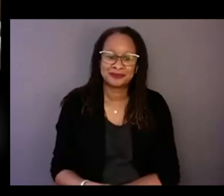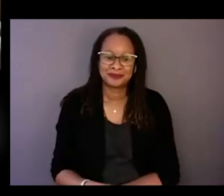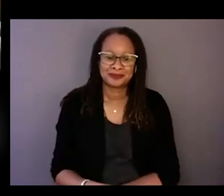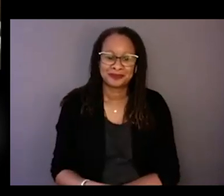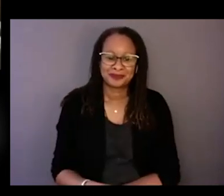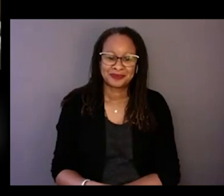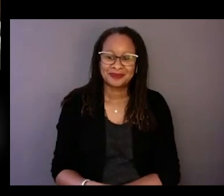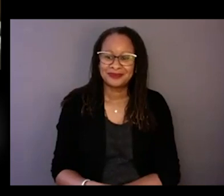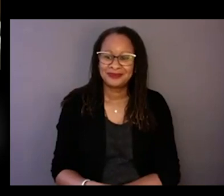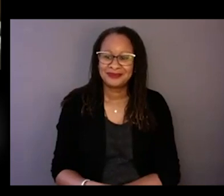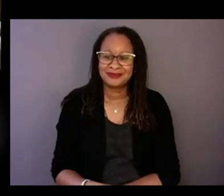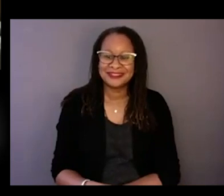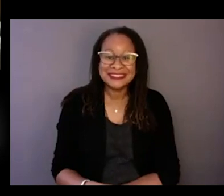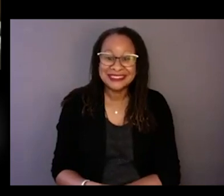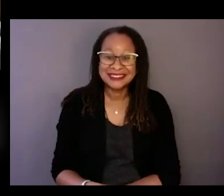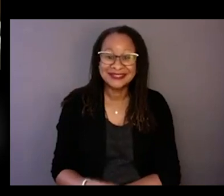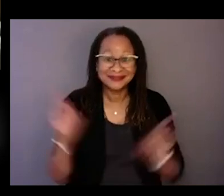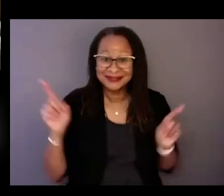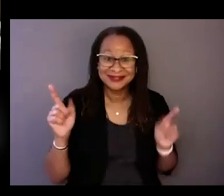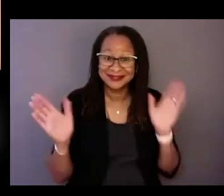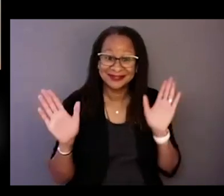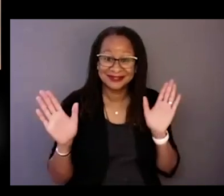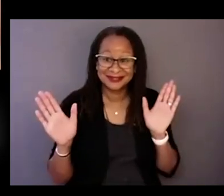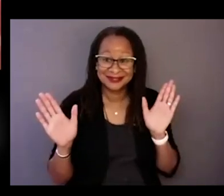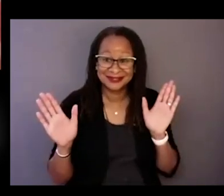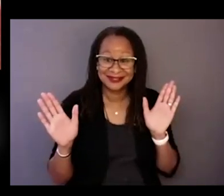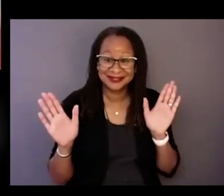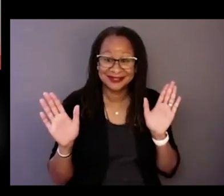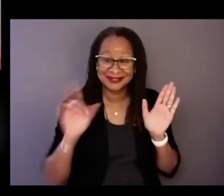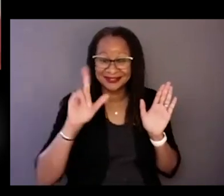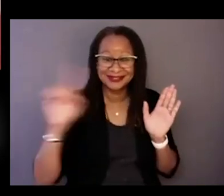I'll just jump in 'cause that's something just popped into my head.